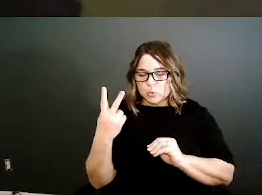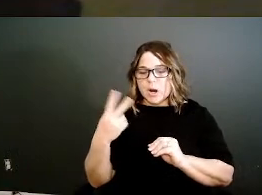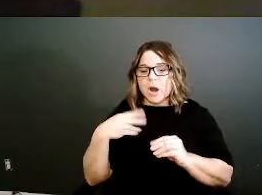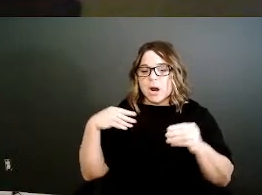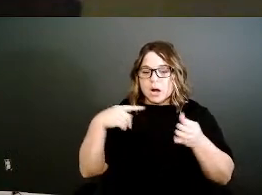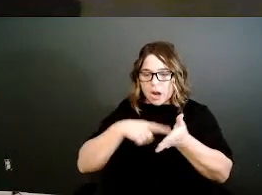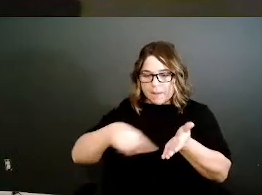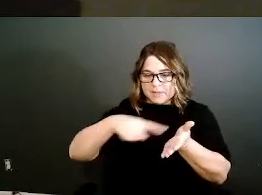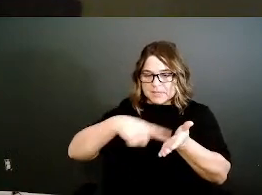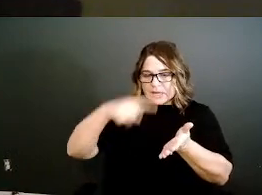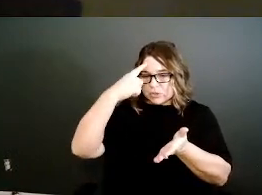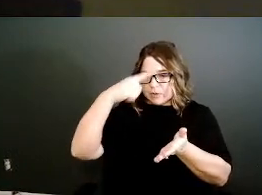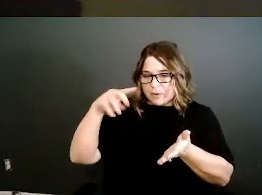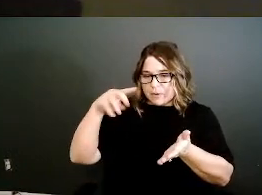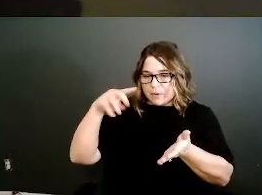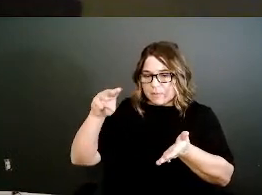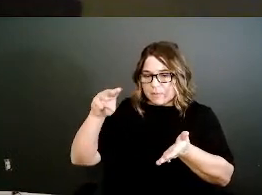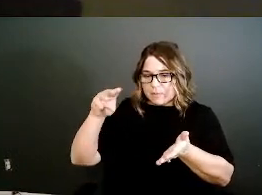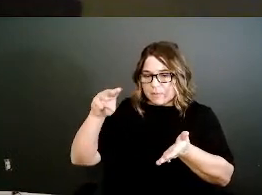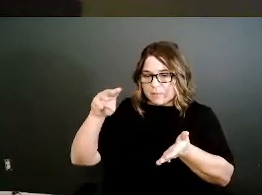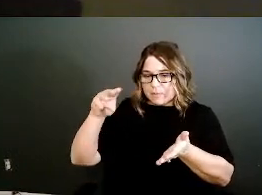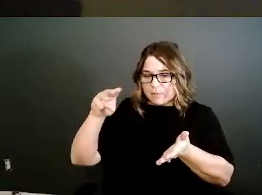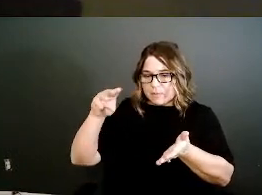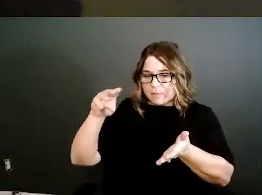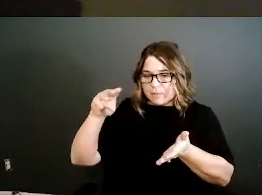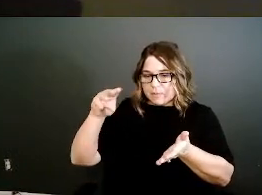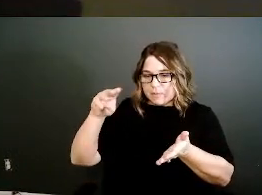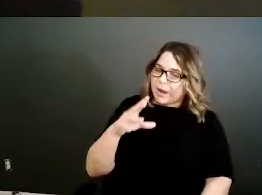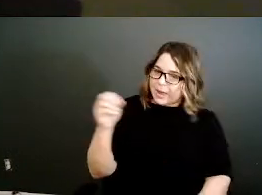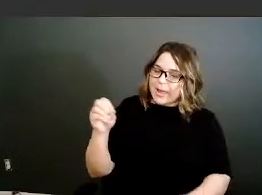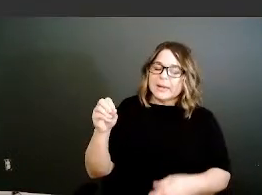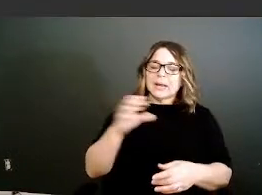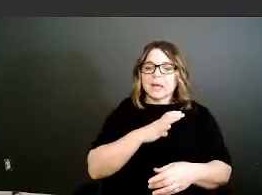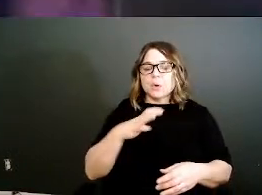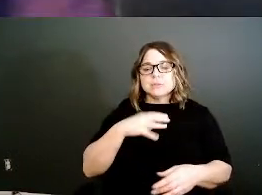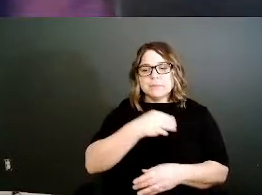THIS, MADAM PRESIDENT, WAS ADDRESSED AS PART OF THE JOHNSON AMENDMENT TO THE BUDGET, WHICH I BELIEVE WE